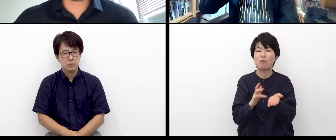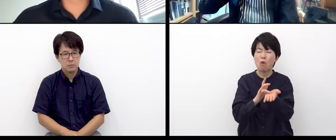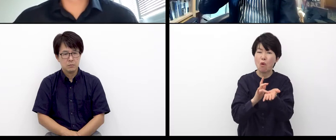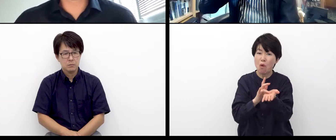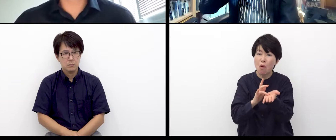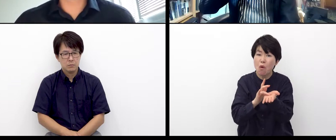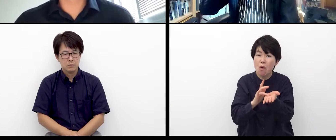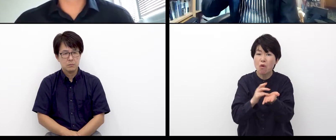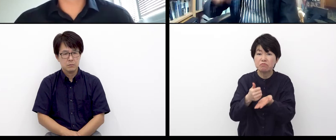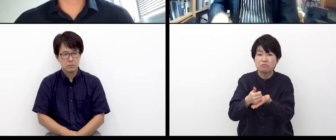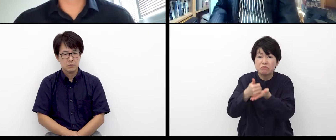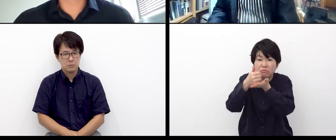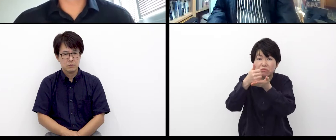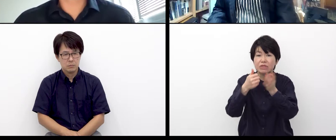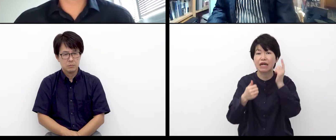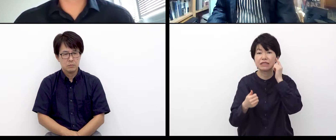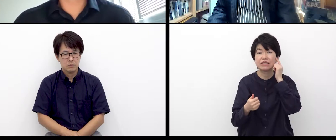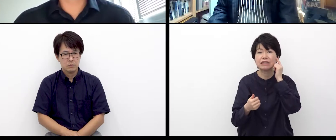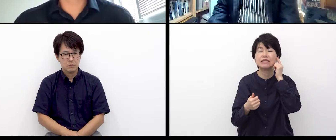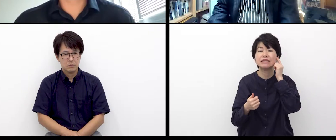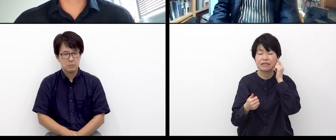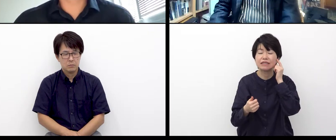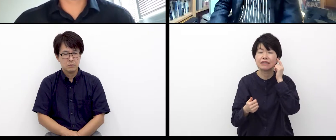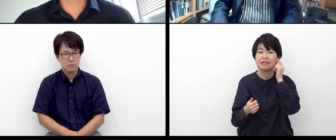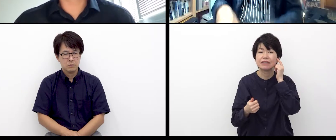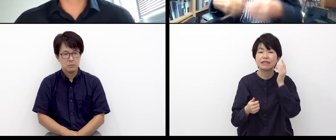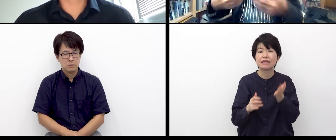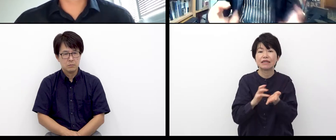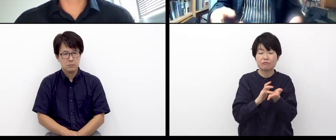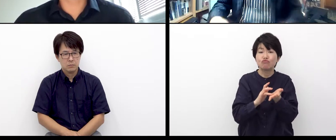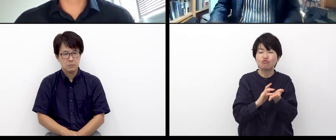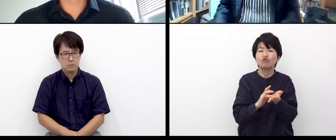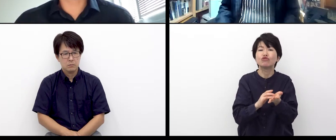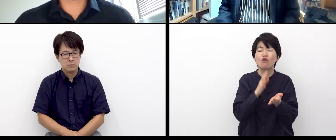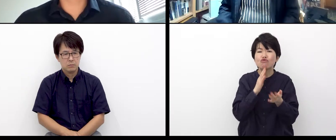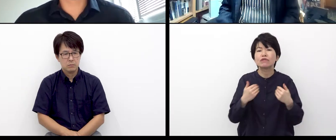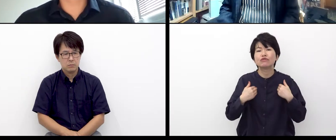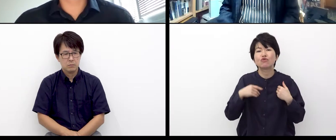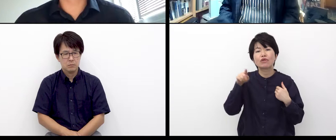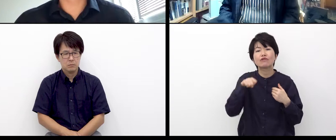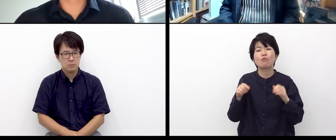Uh-huh. SAITO: Most people don’t need drugs, though some of them need them.